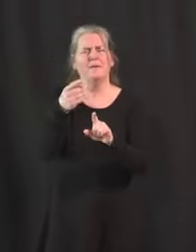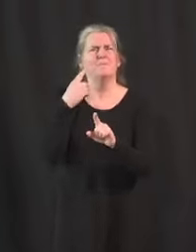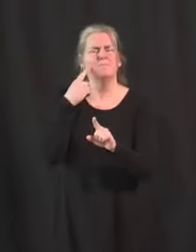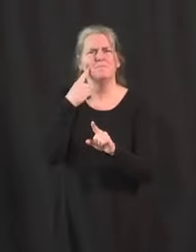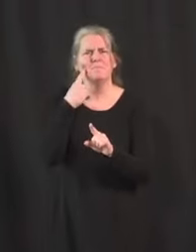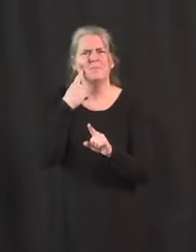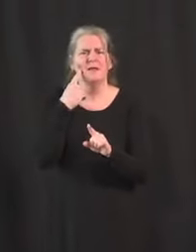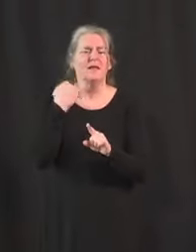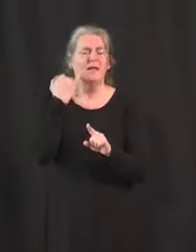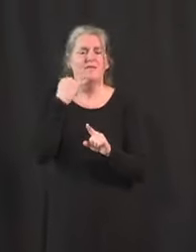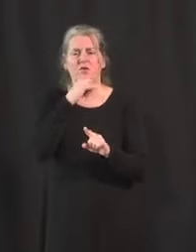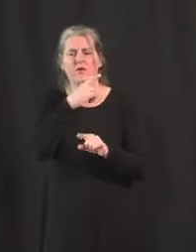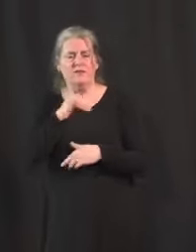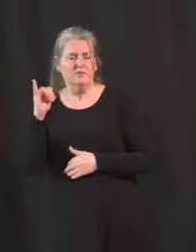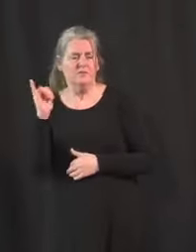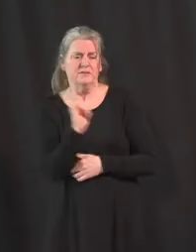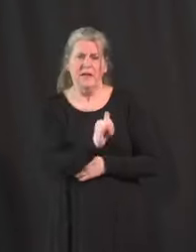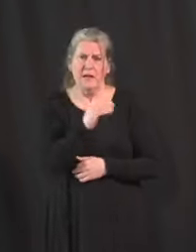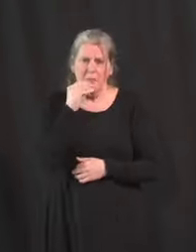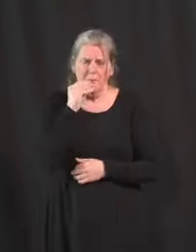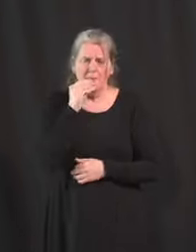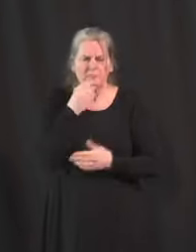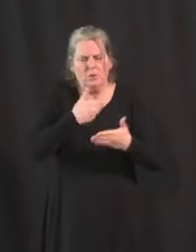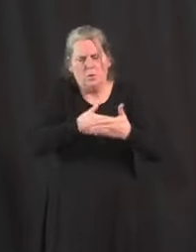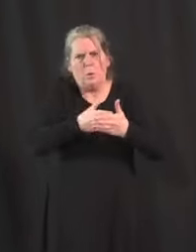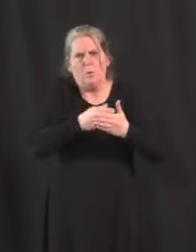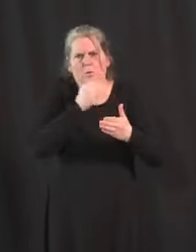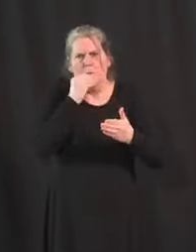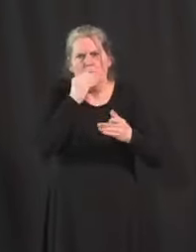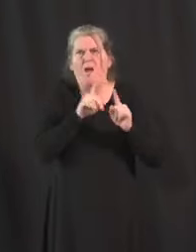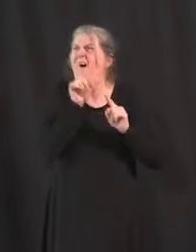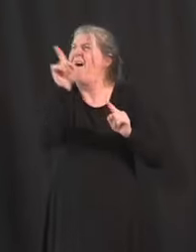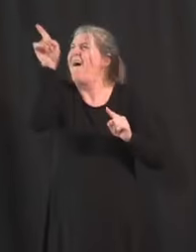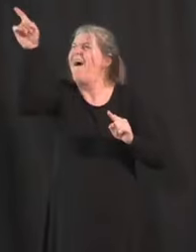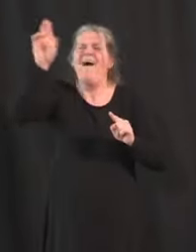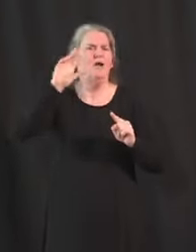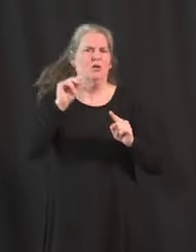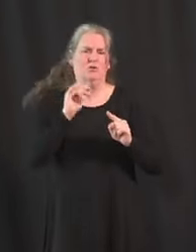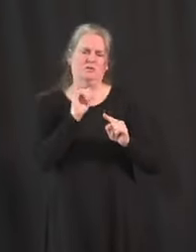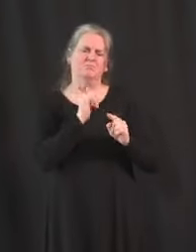AT HOME STAY CLOSE TO HOME. WE CAN NEVER EVERY SCENARIO.